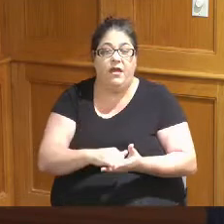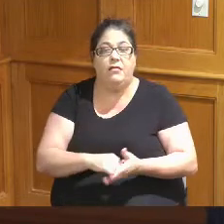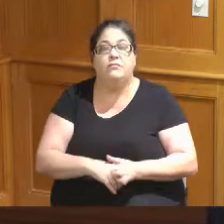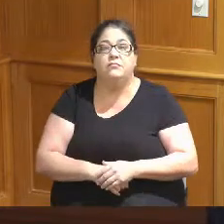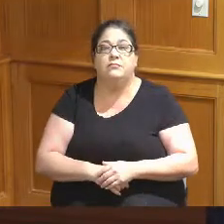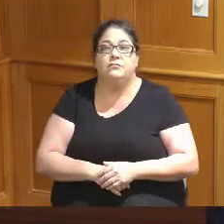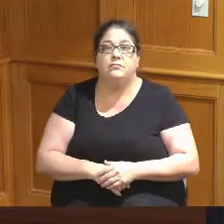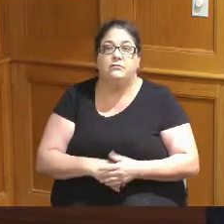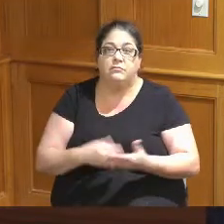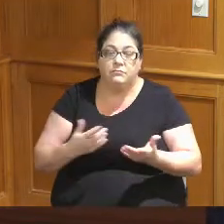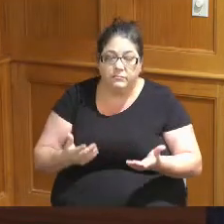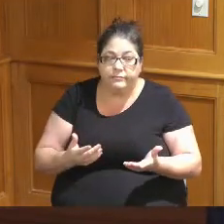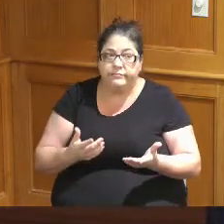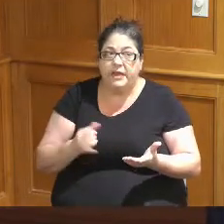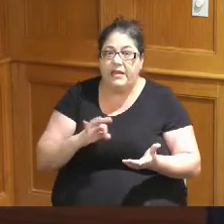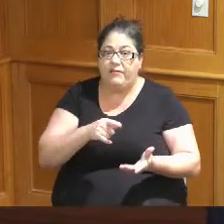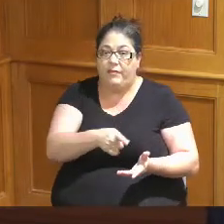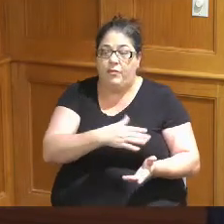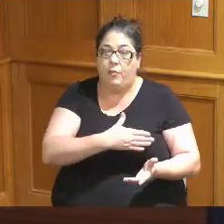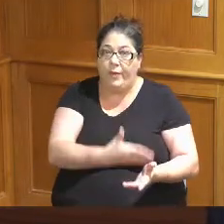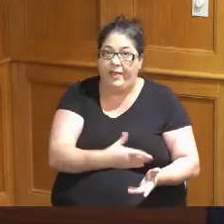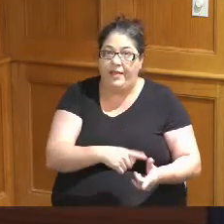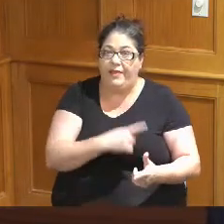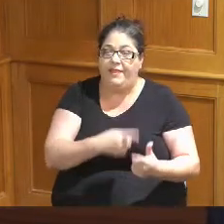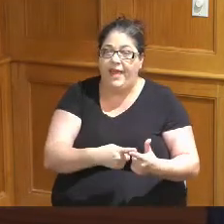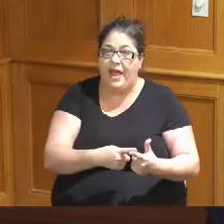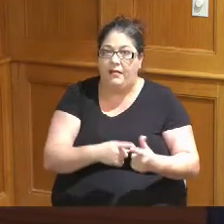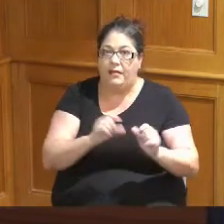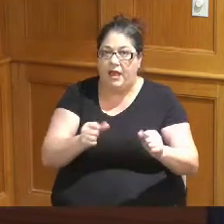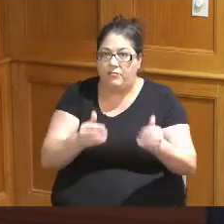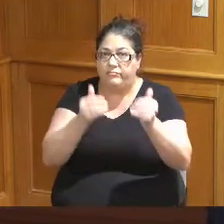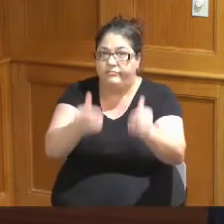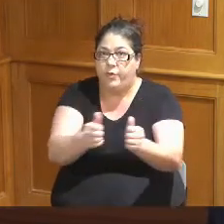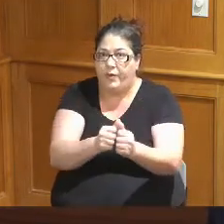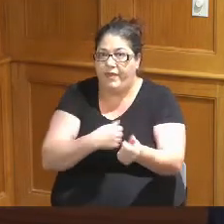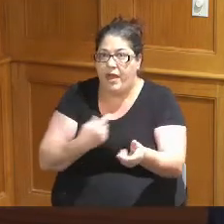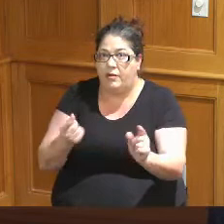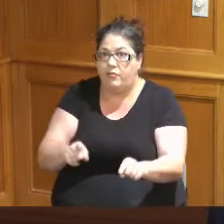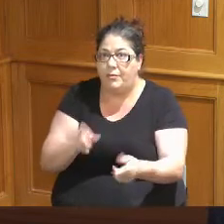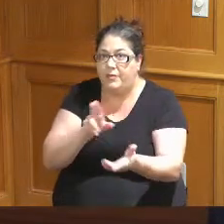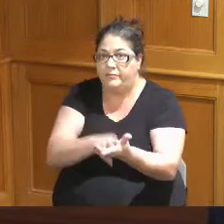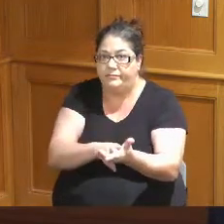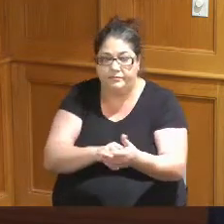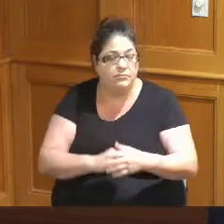that's that there is still the ability to proceed with that agreement so it was significant enough